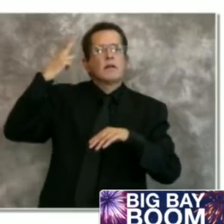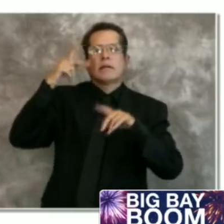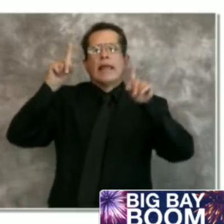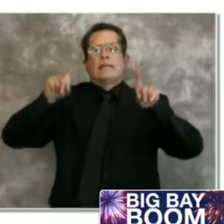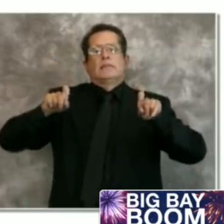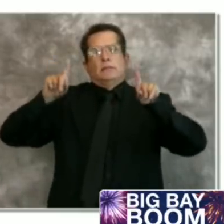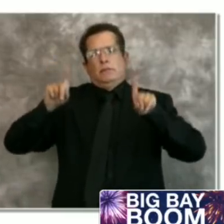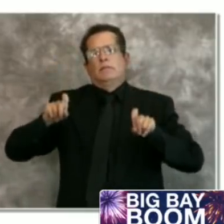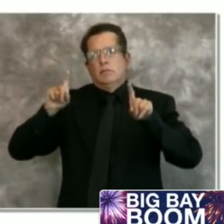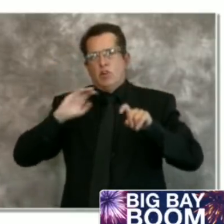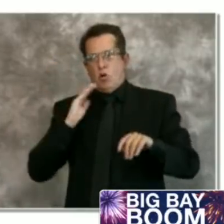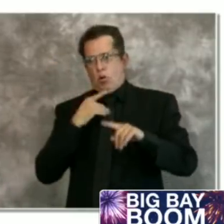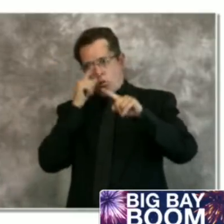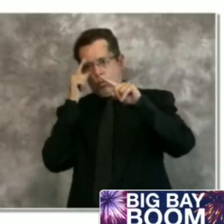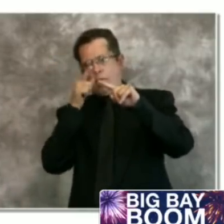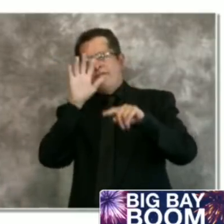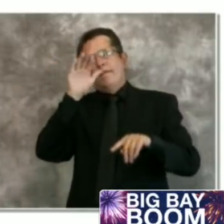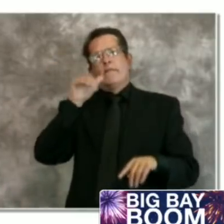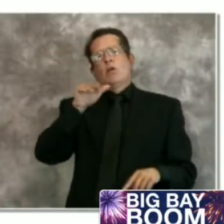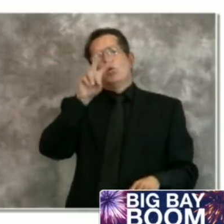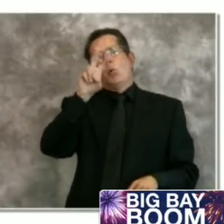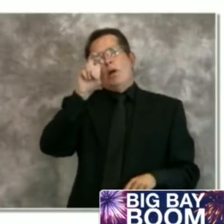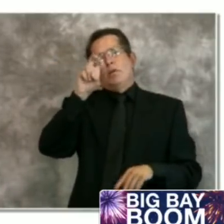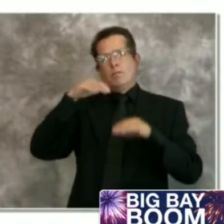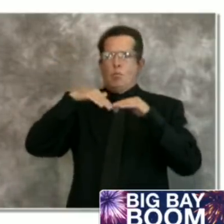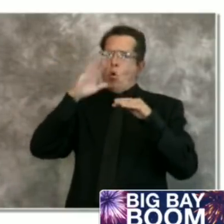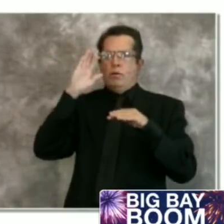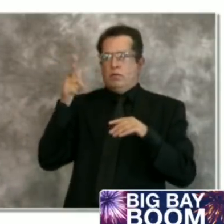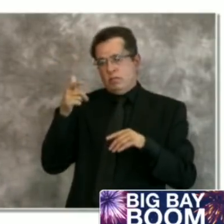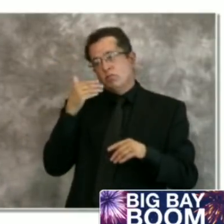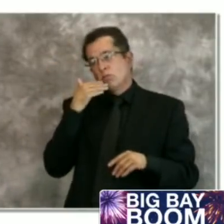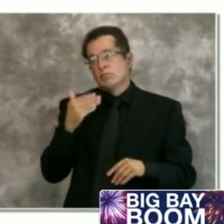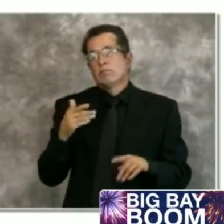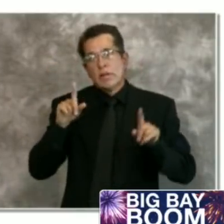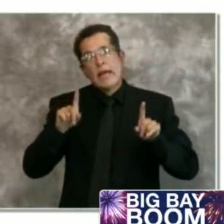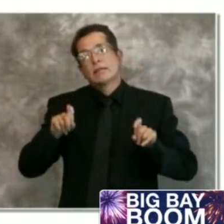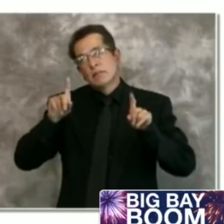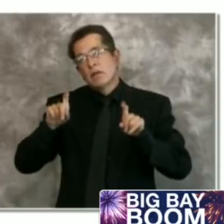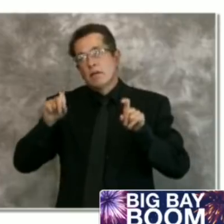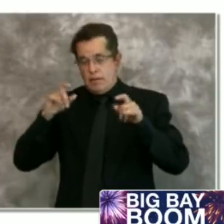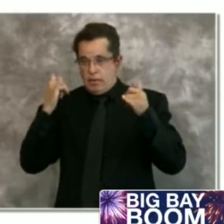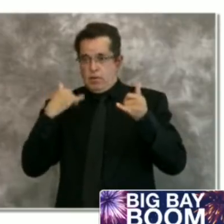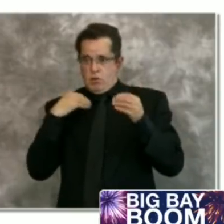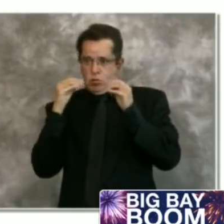WE'RE REPORTING 6,908 HAT ARE ROLLING SEVEN-DAY AVERAGE IT HAS 7,782 WE'RE WELL. BEYOND